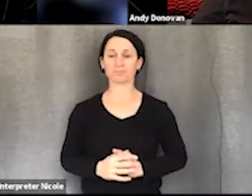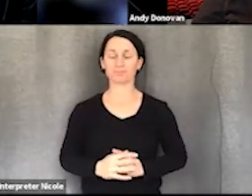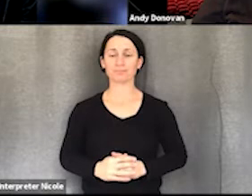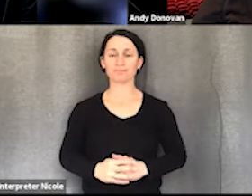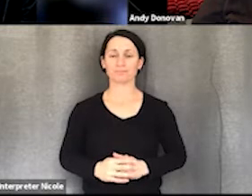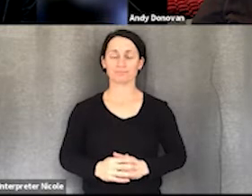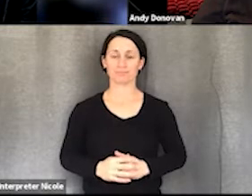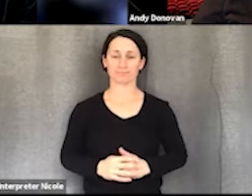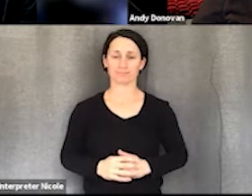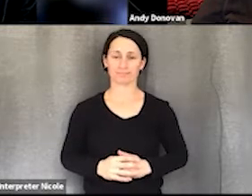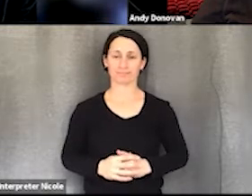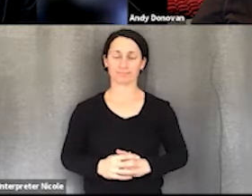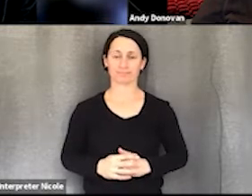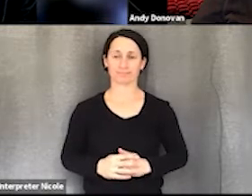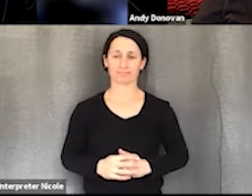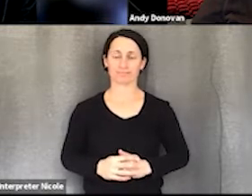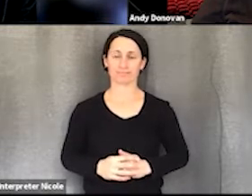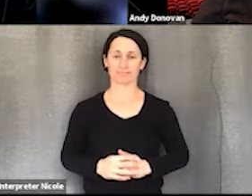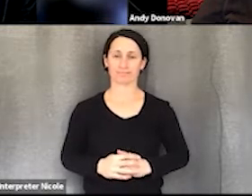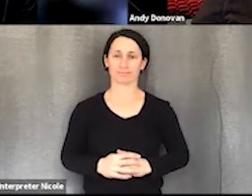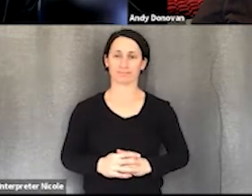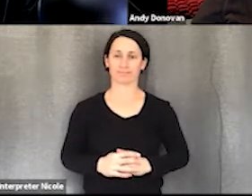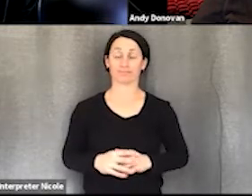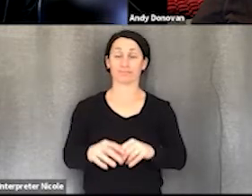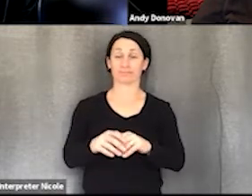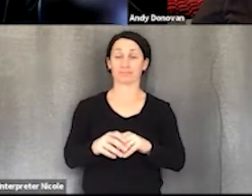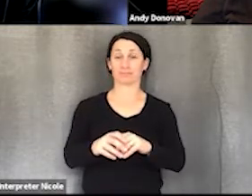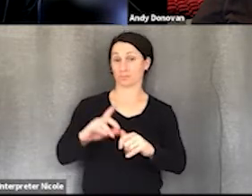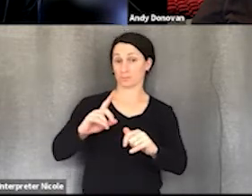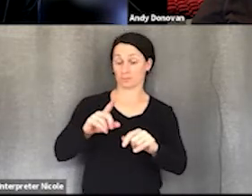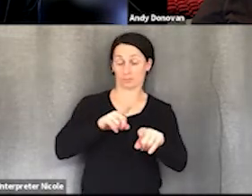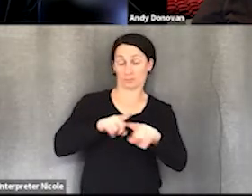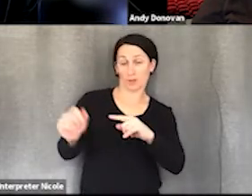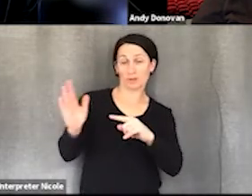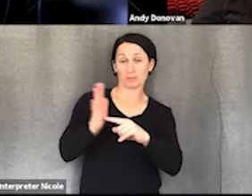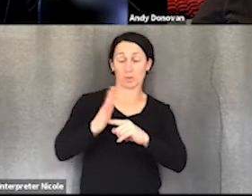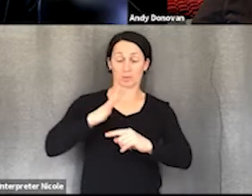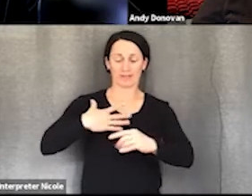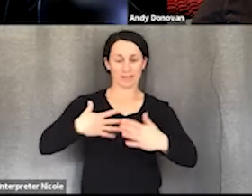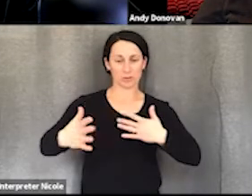So the key thing that we need to manage is obviously the risk of future lockdowns and cancelled events.